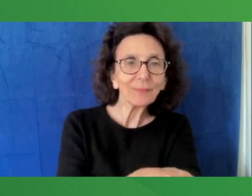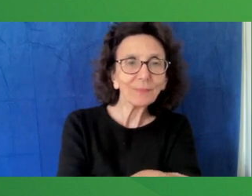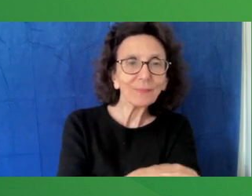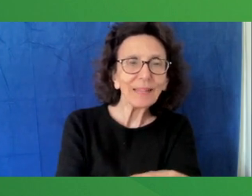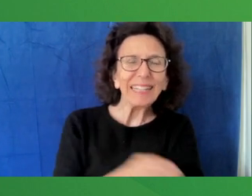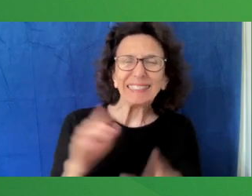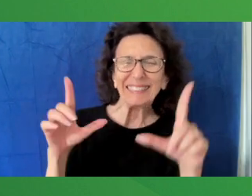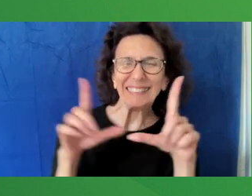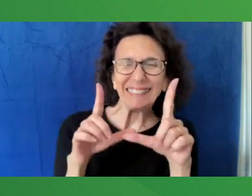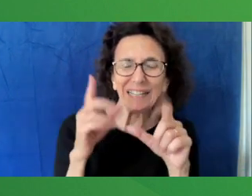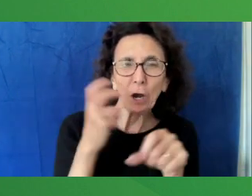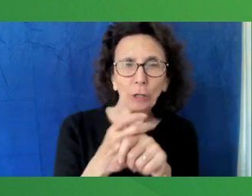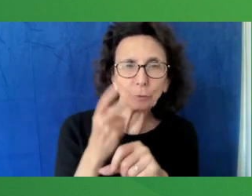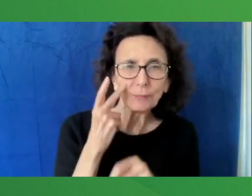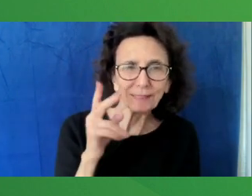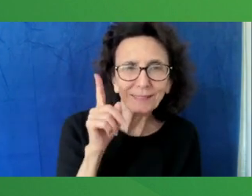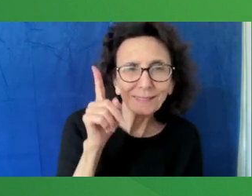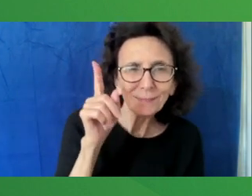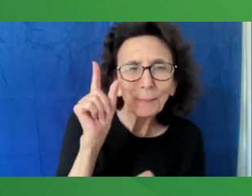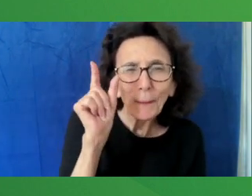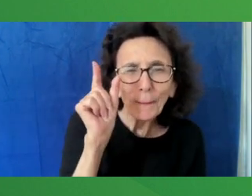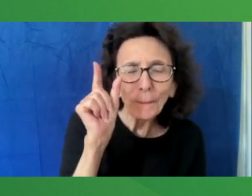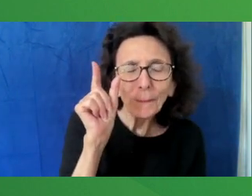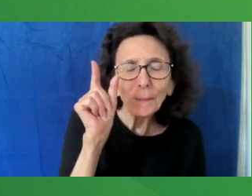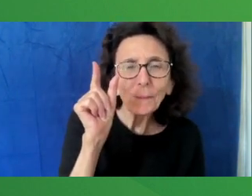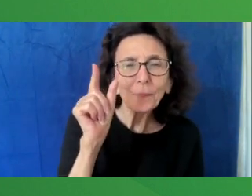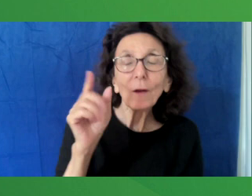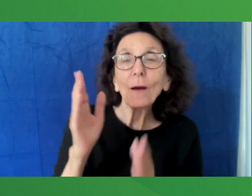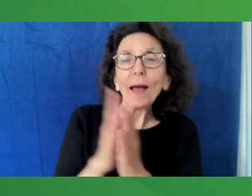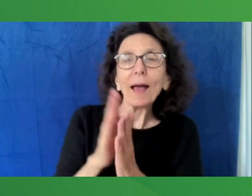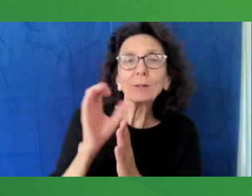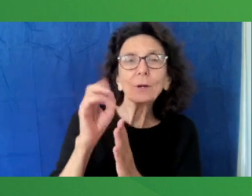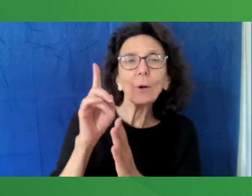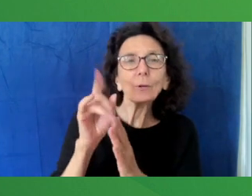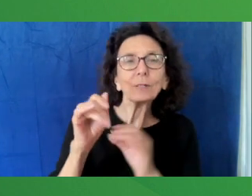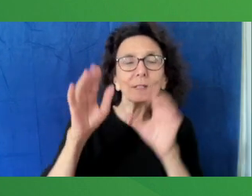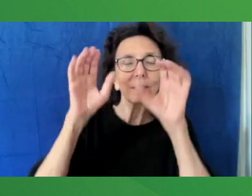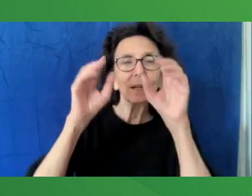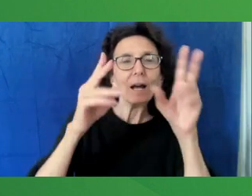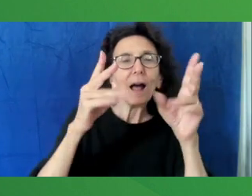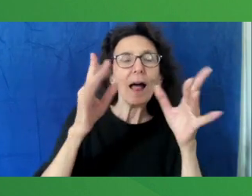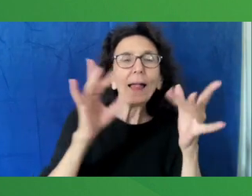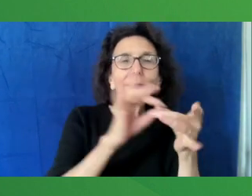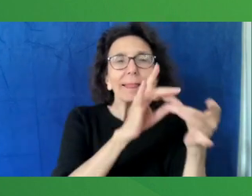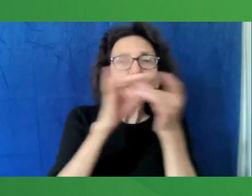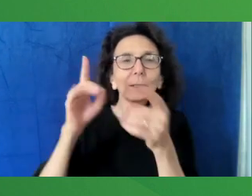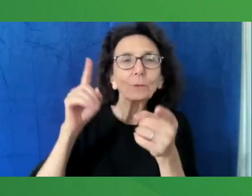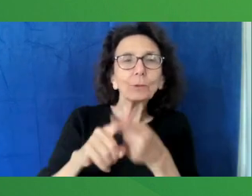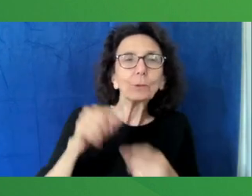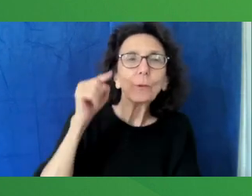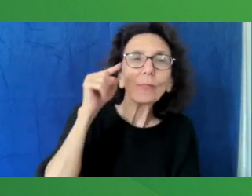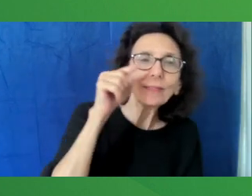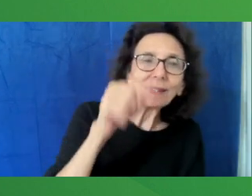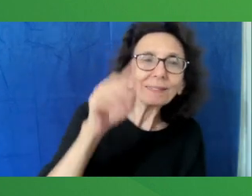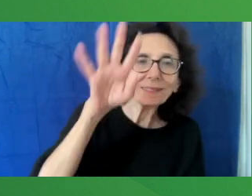So I'll ask Cody to put in the chat a link to this data table so that you can see it